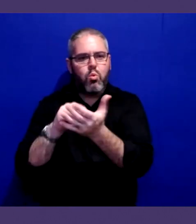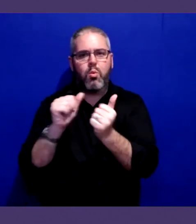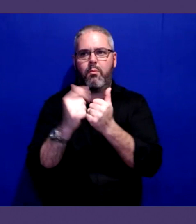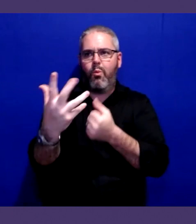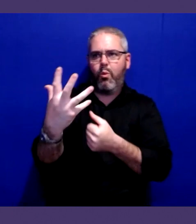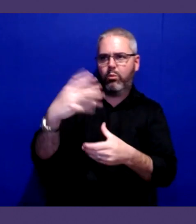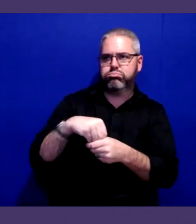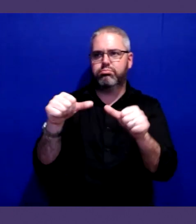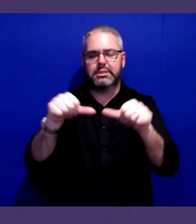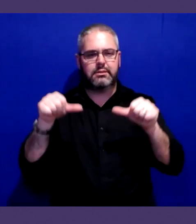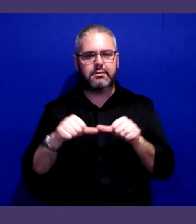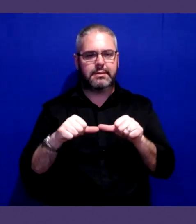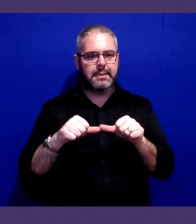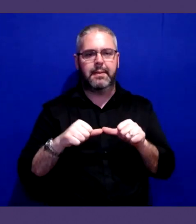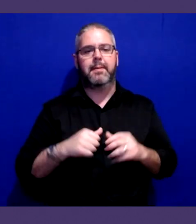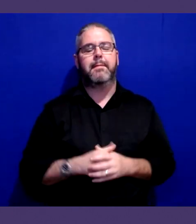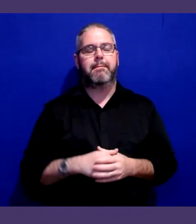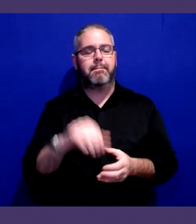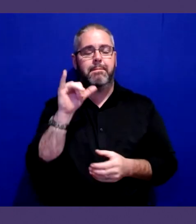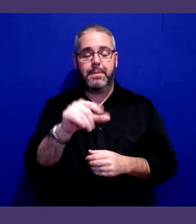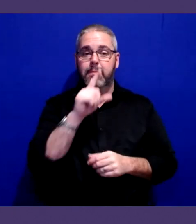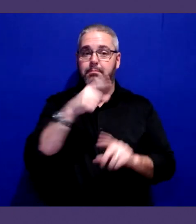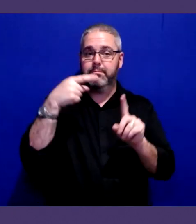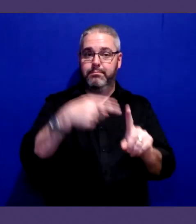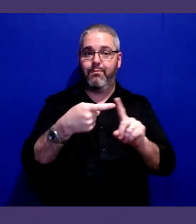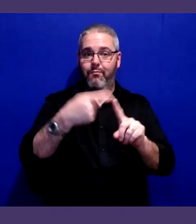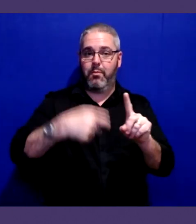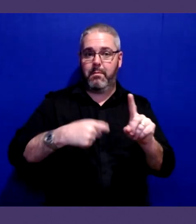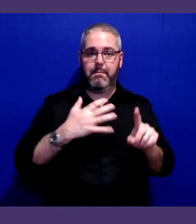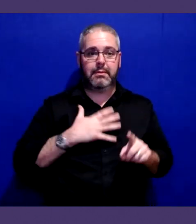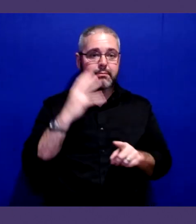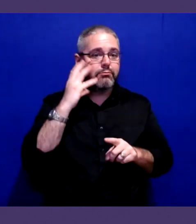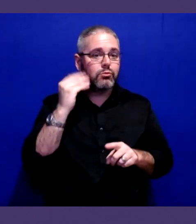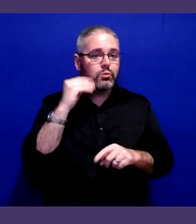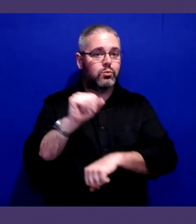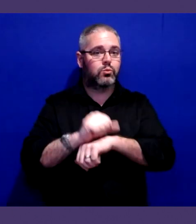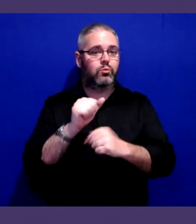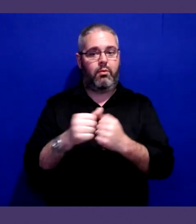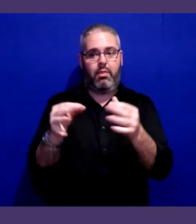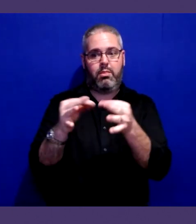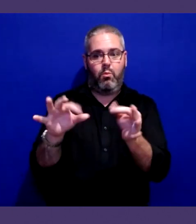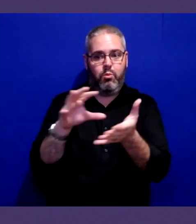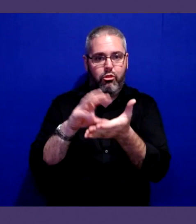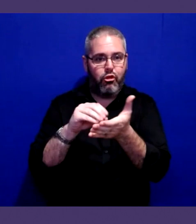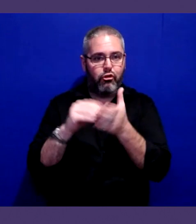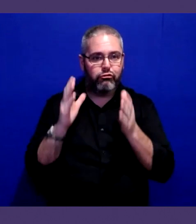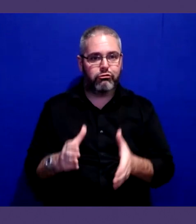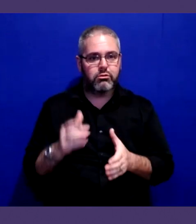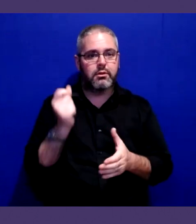Certainly that came from my experience working with language learners, but eventually really became